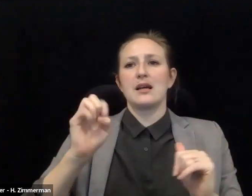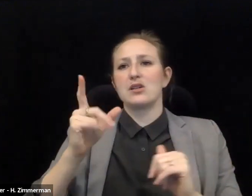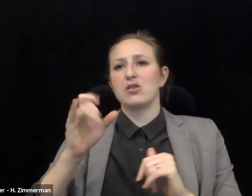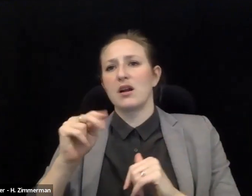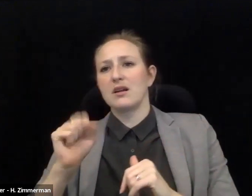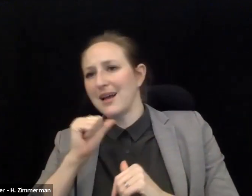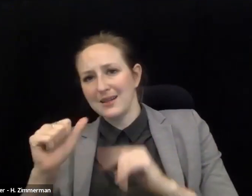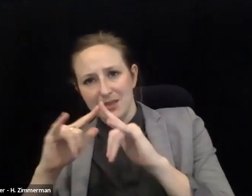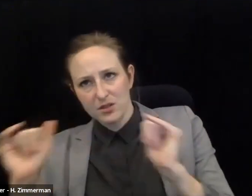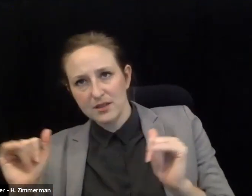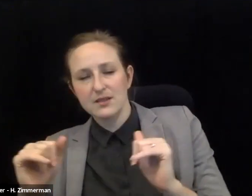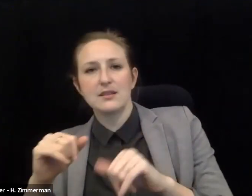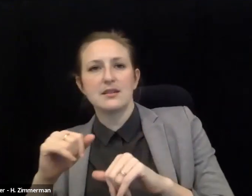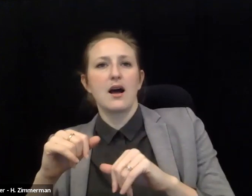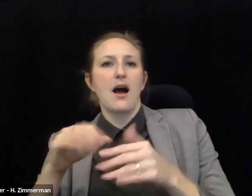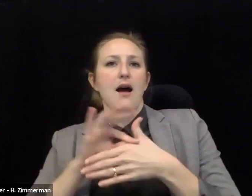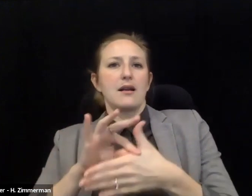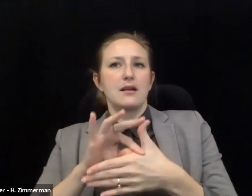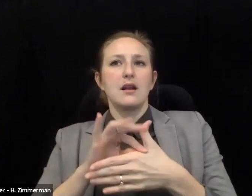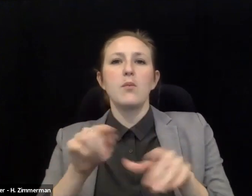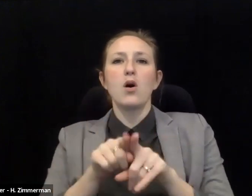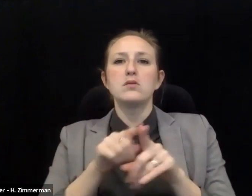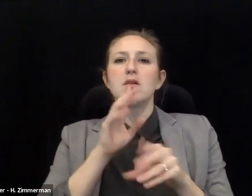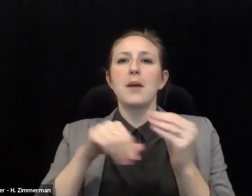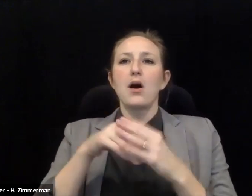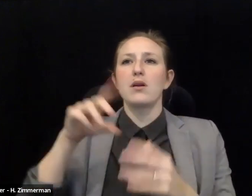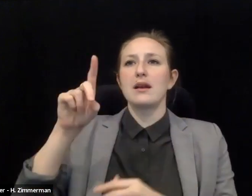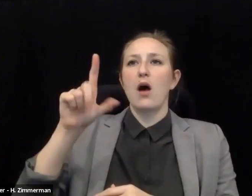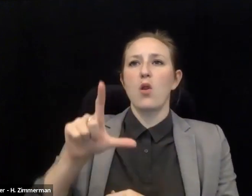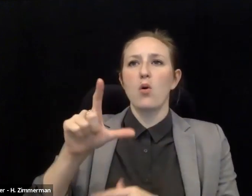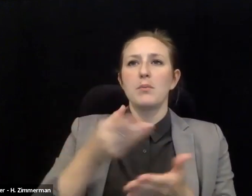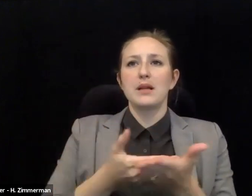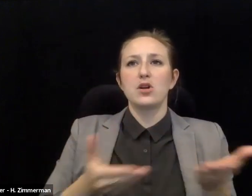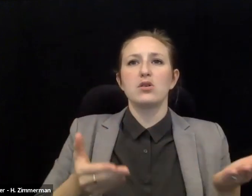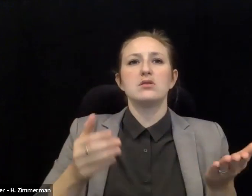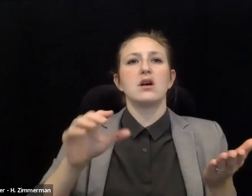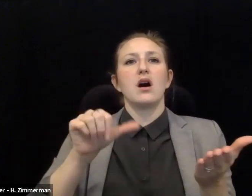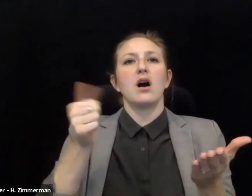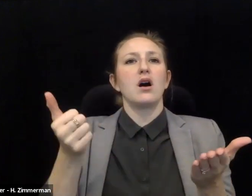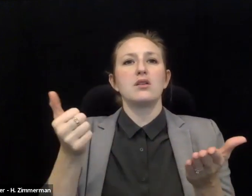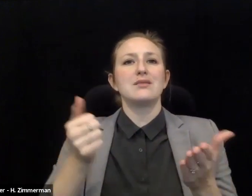information about like downloadable materials and other kinds of separate study self study options.